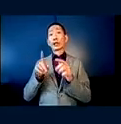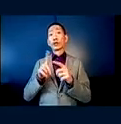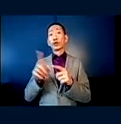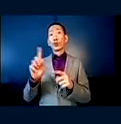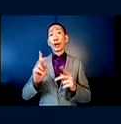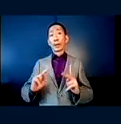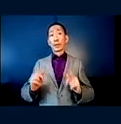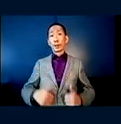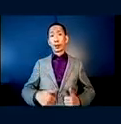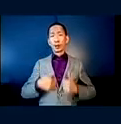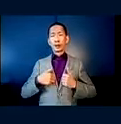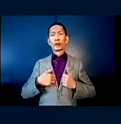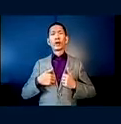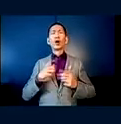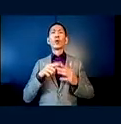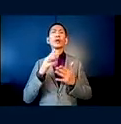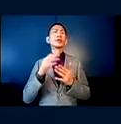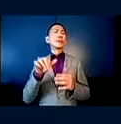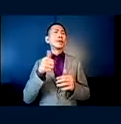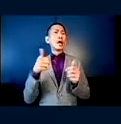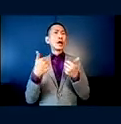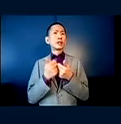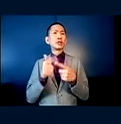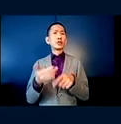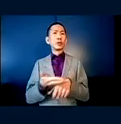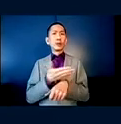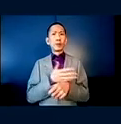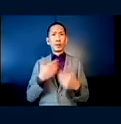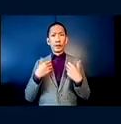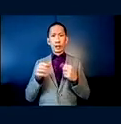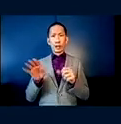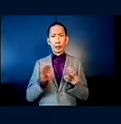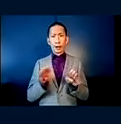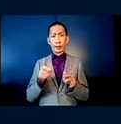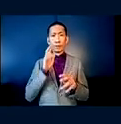DELIVERING HEALTH CARE ACCESS TO WHERE PEOPLE ARE. WHAT ARE SOME CHALLENGES TO